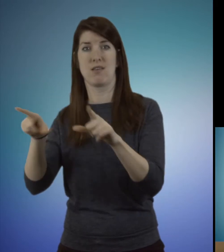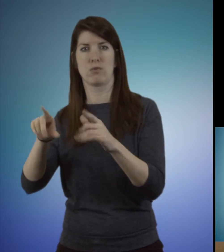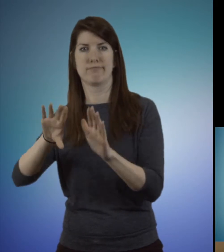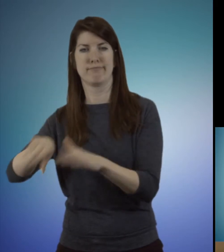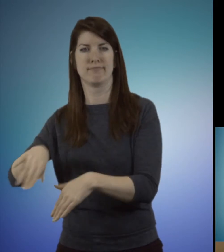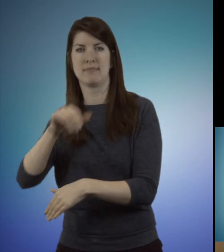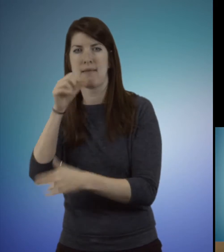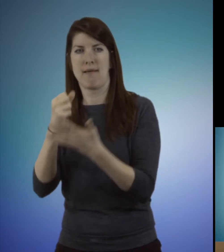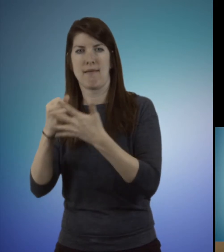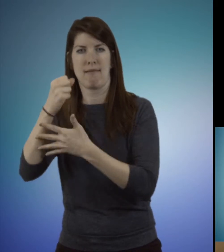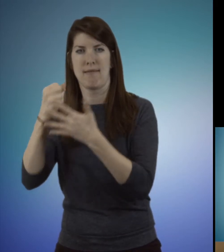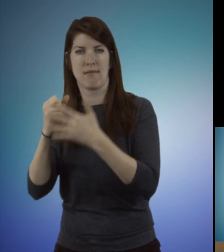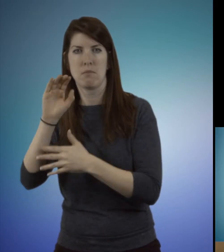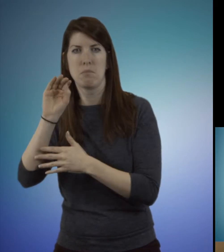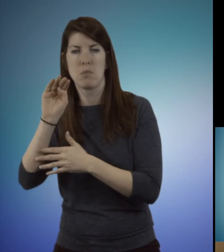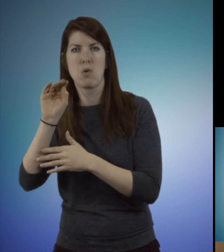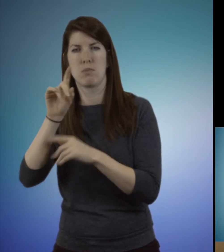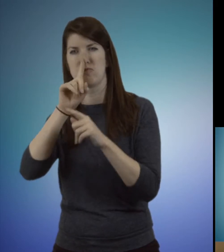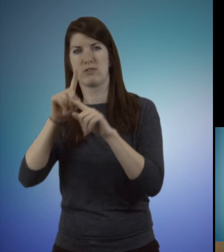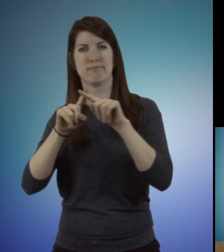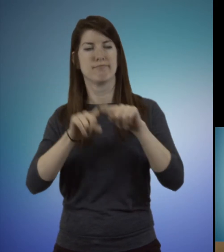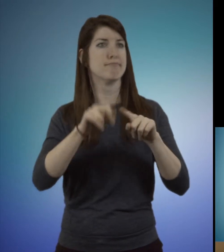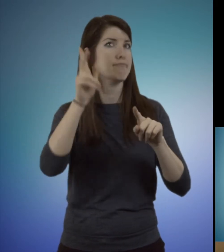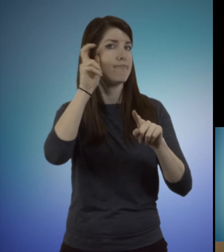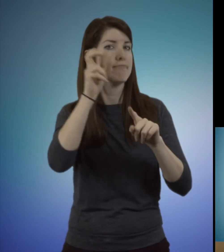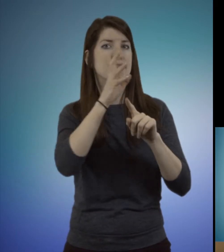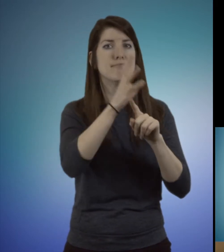but more so reliance on listening and speaking first.